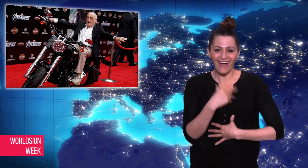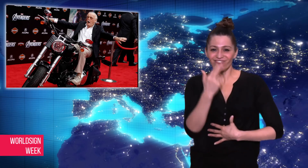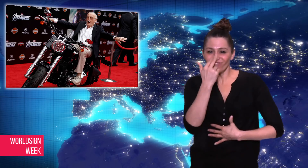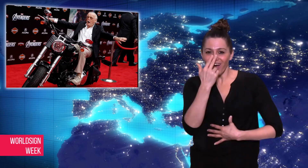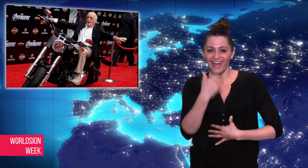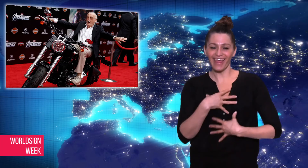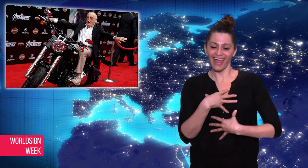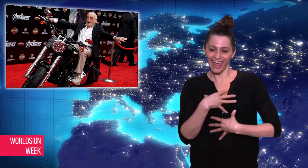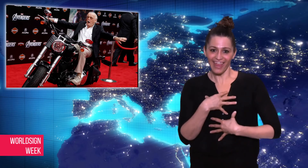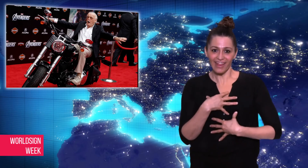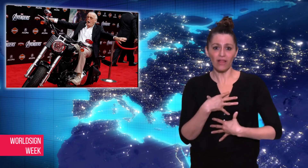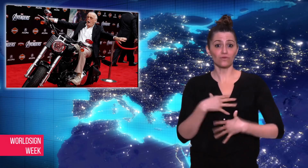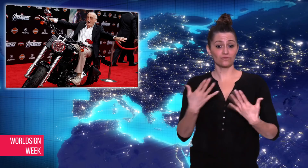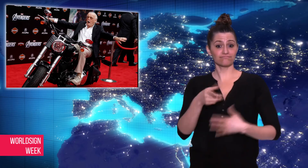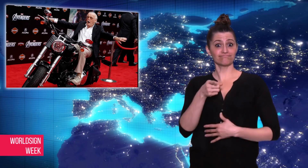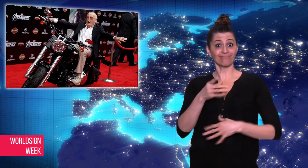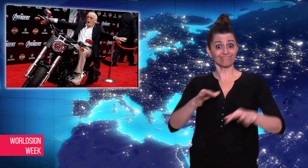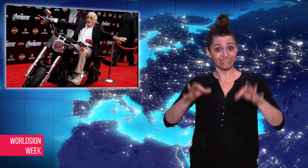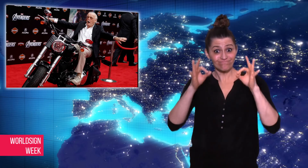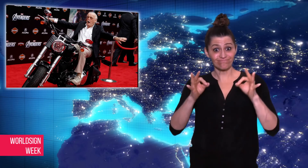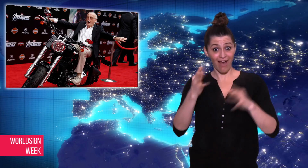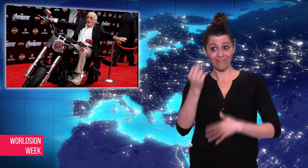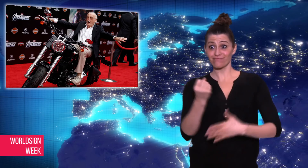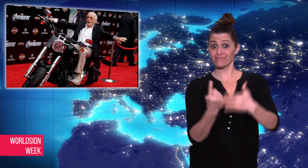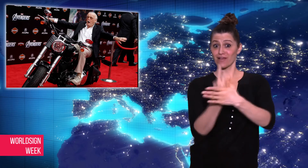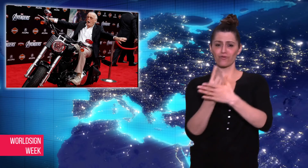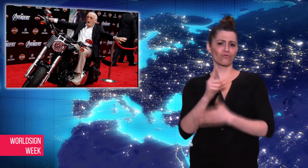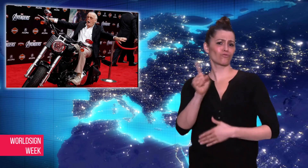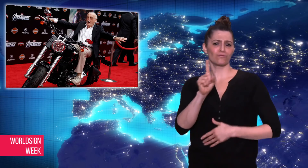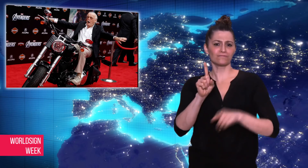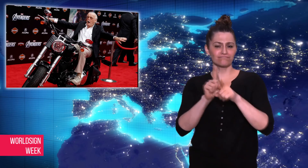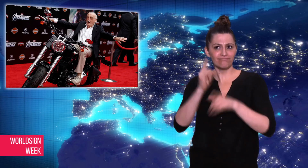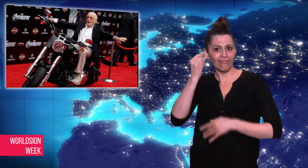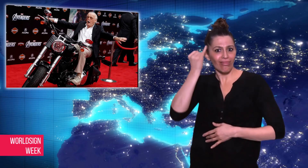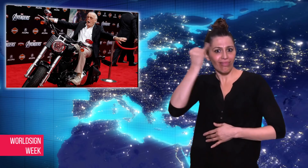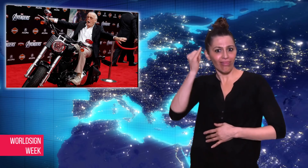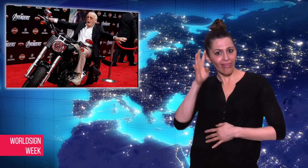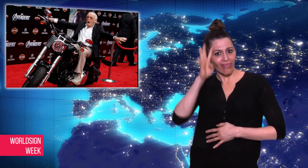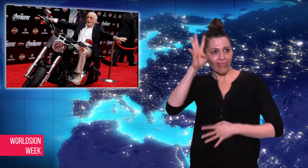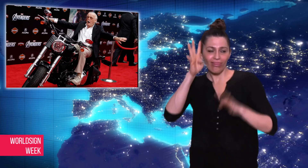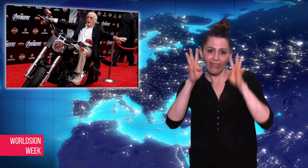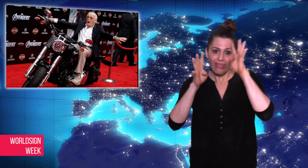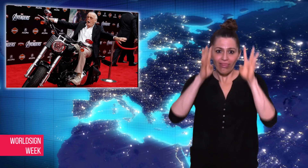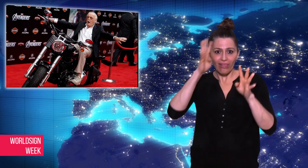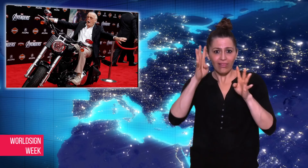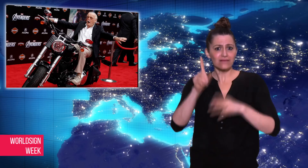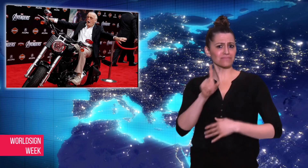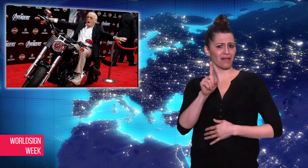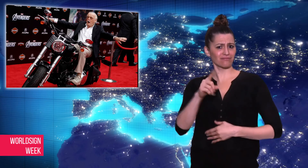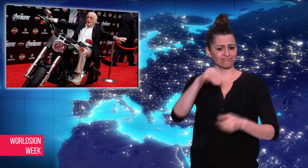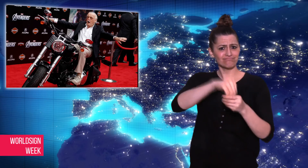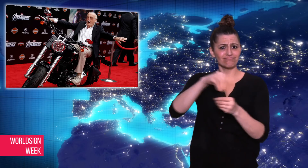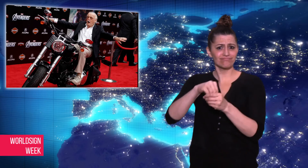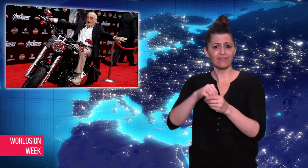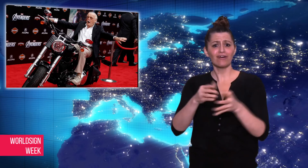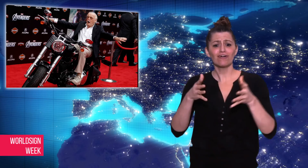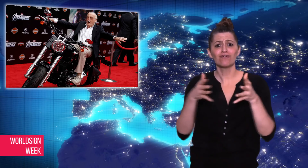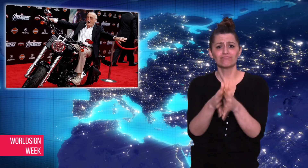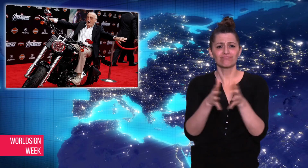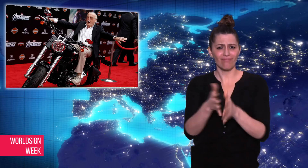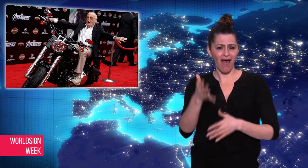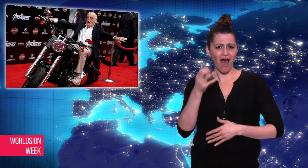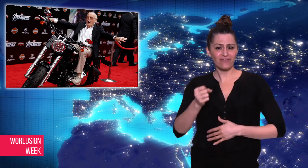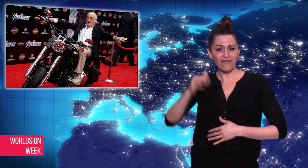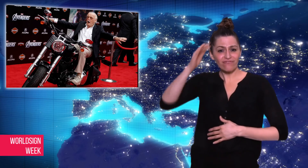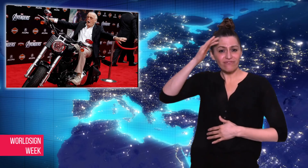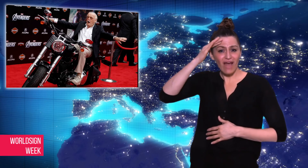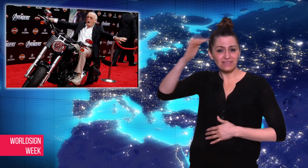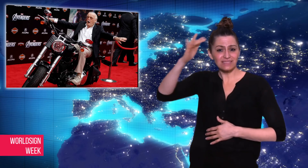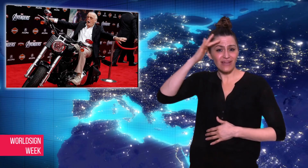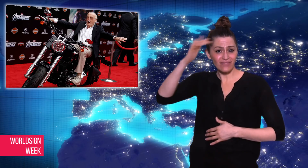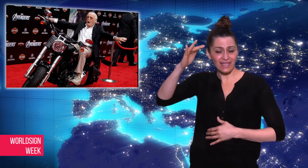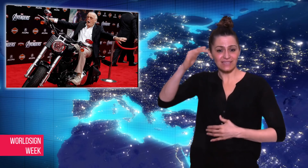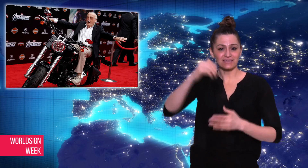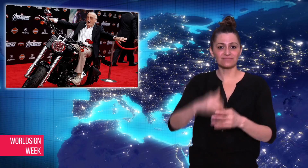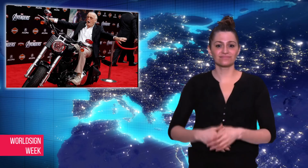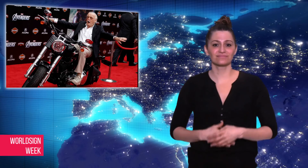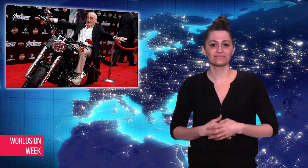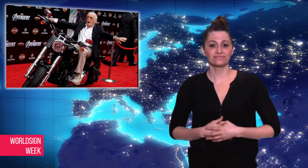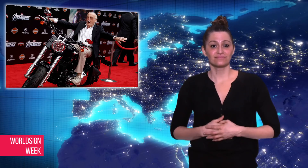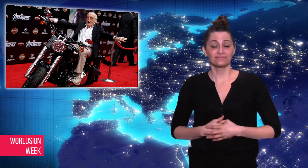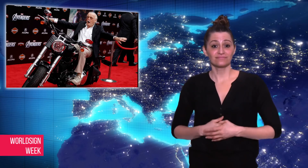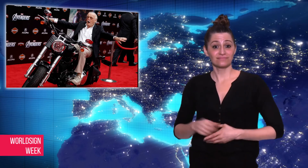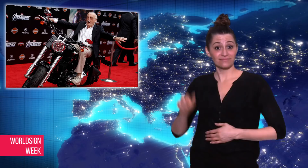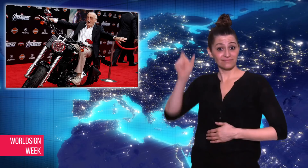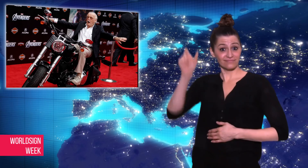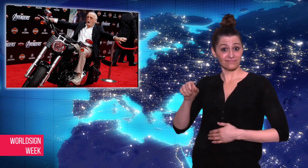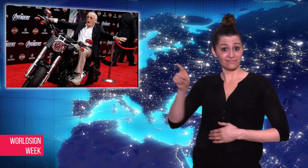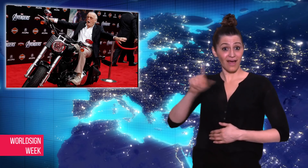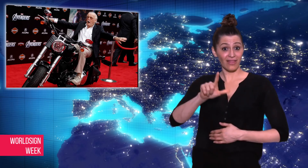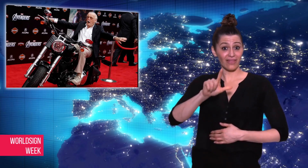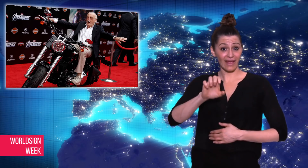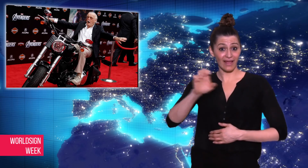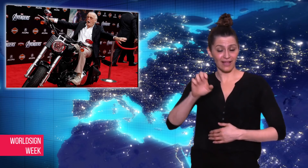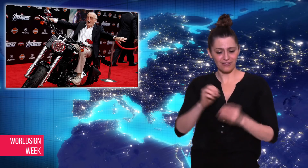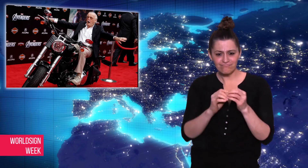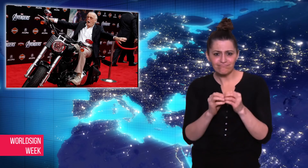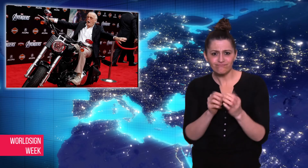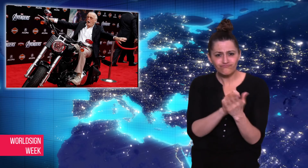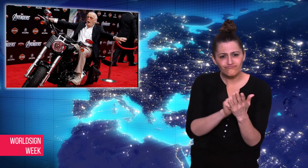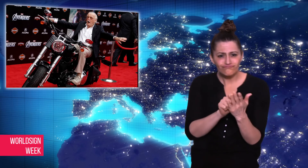development, intellect, humour, science fiction, and philosophy.